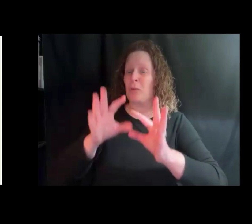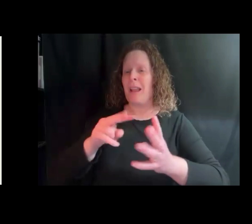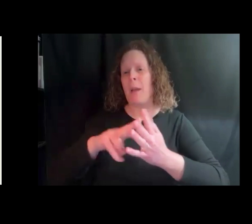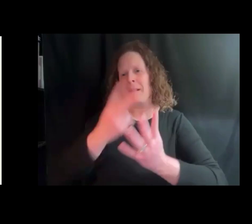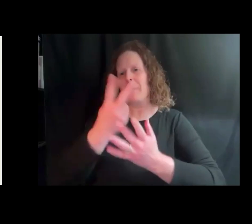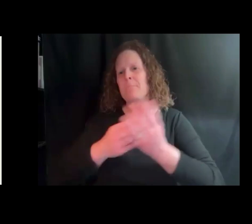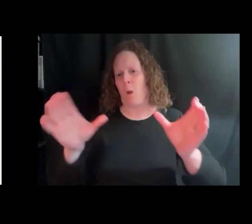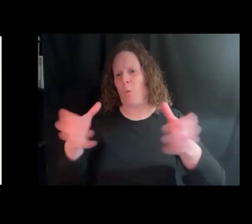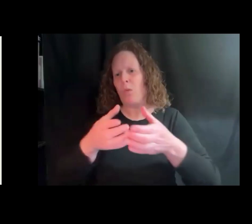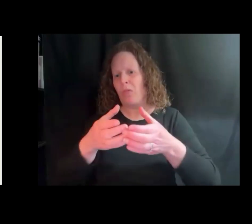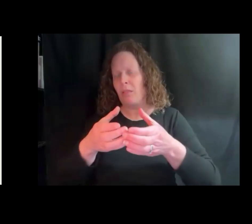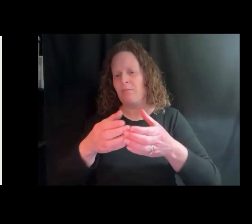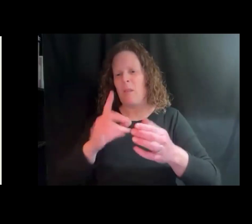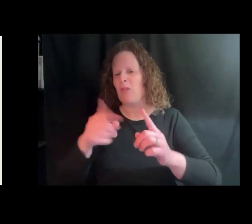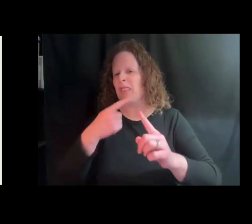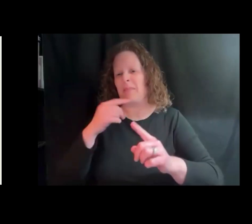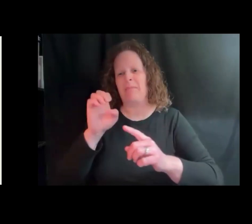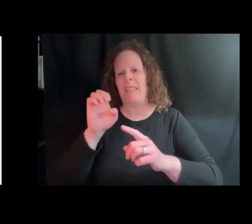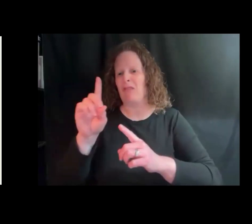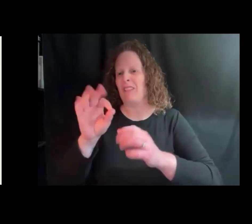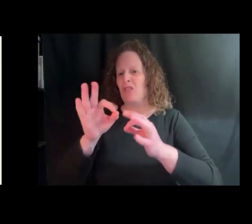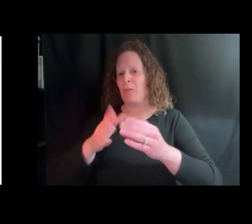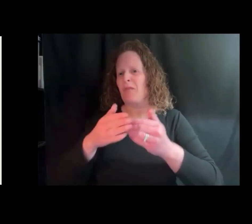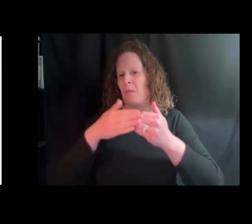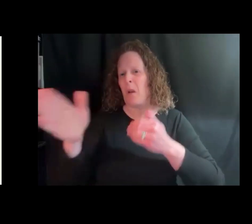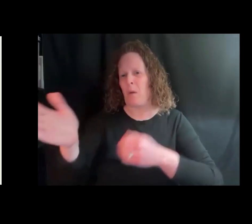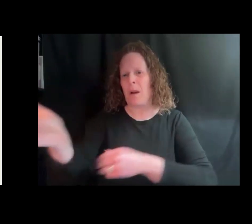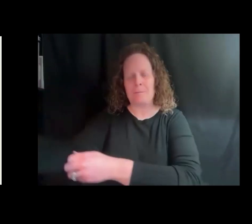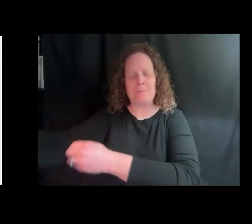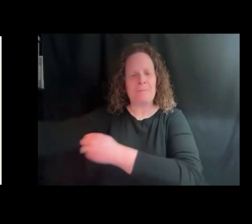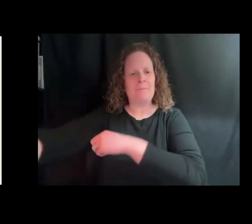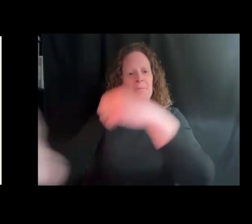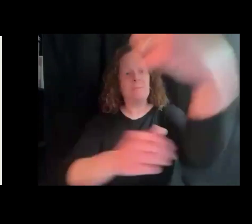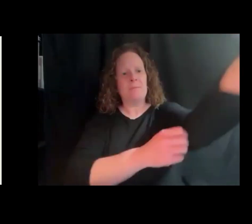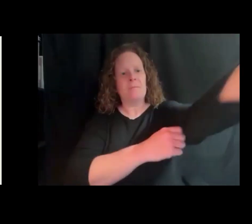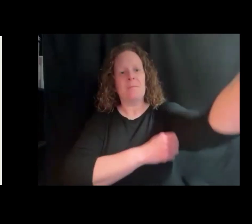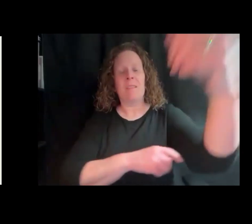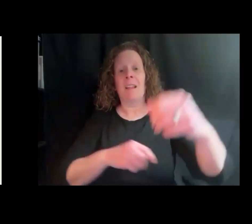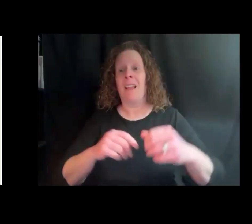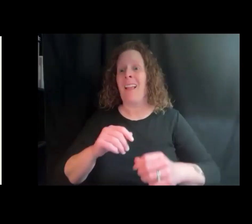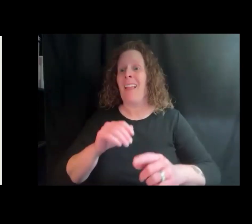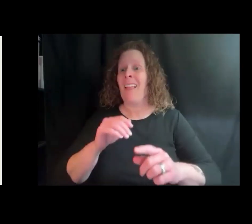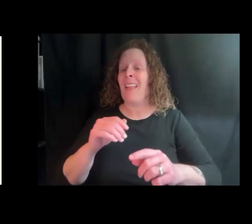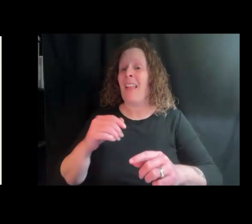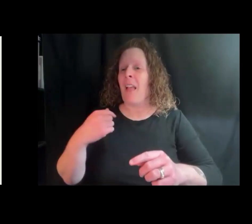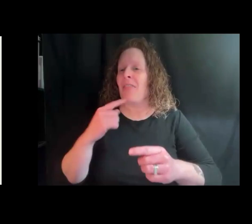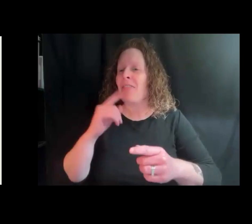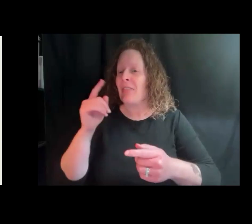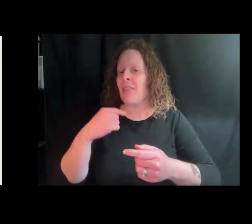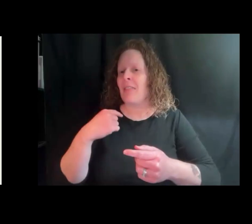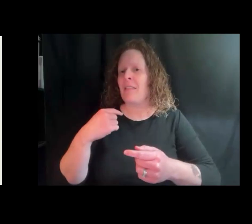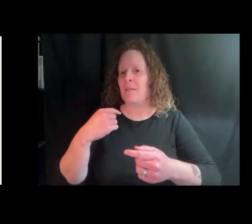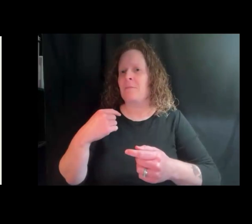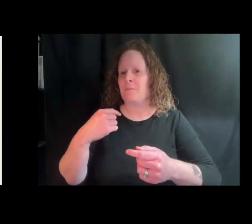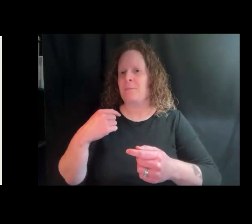When I'm talking about educational interpreter I'm talking about both of them. Just I'm gonna say educational interpreter but it's the interpreter